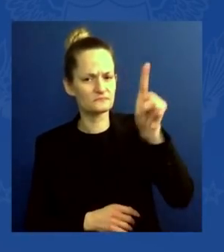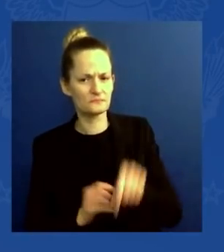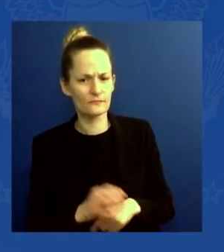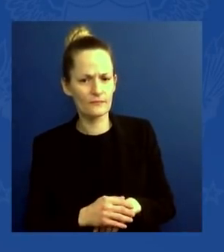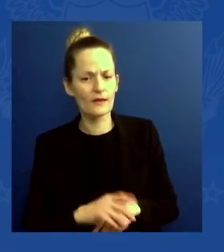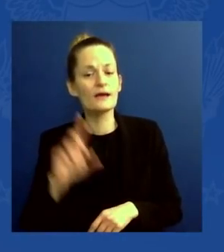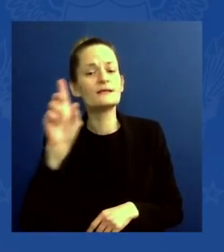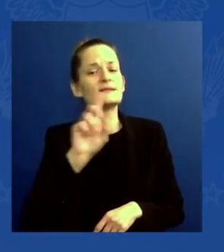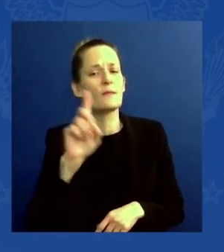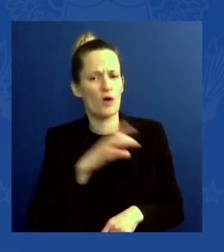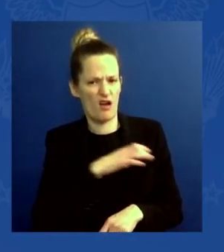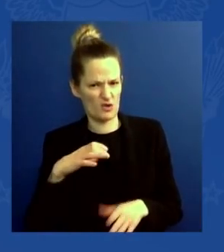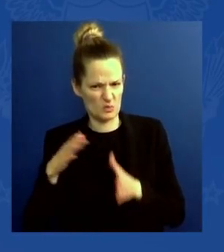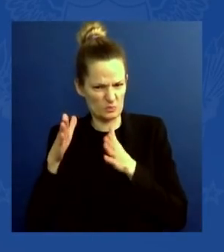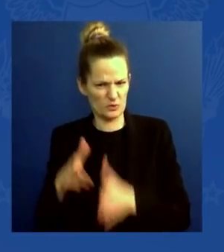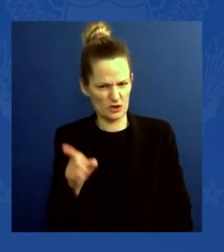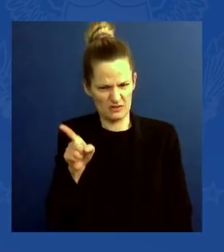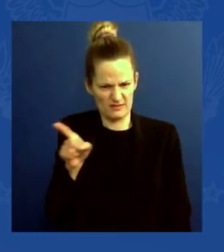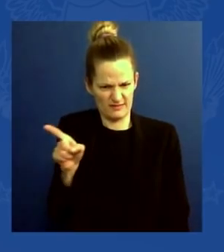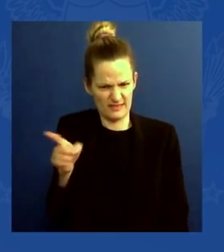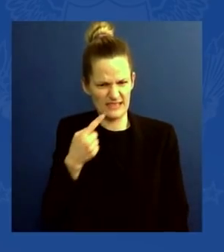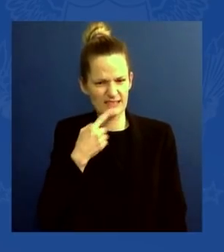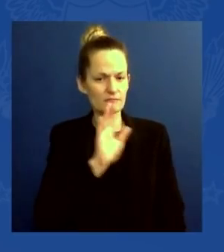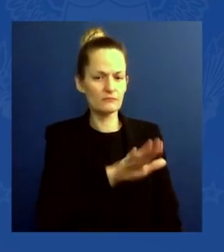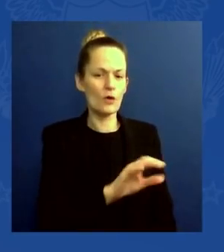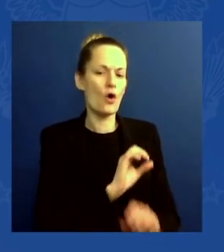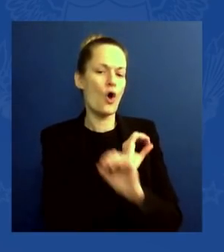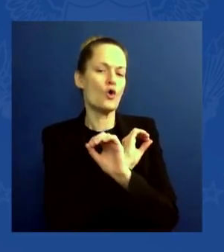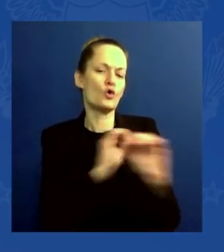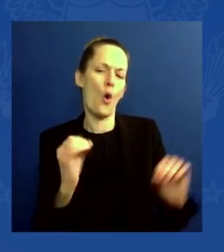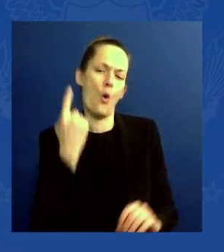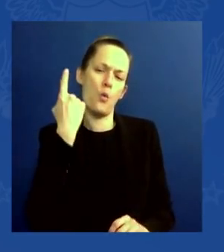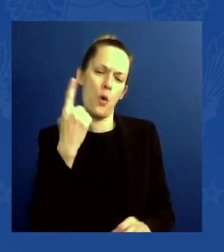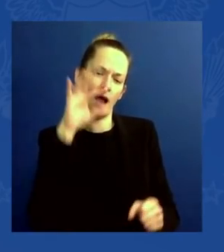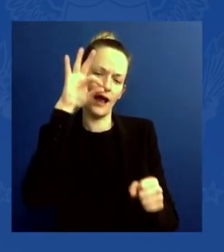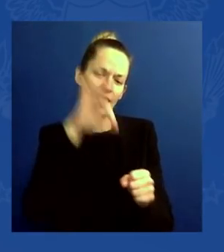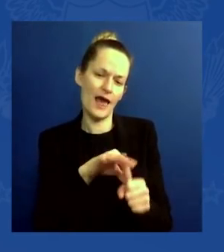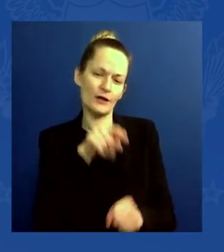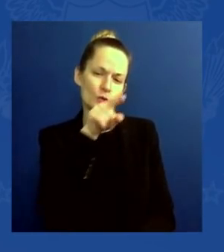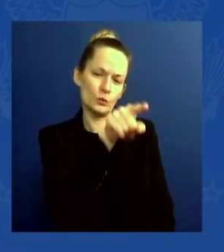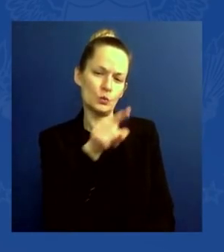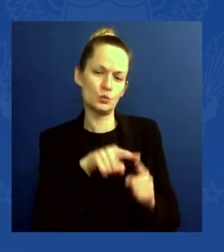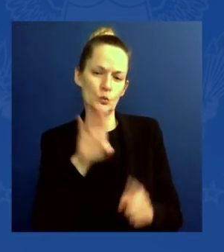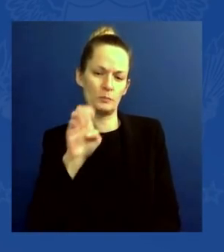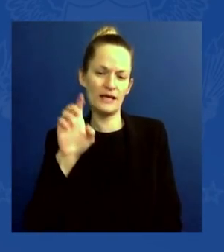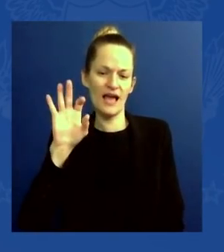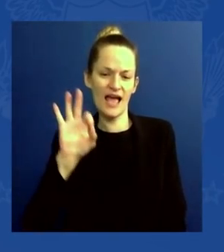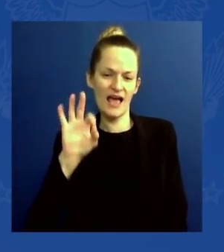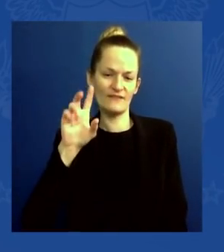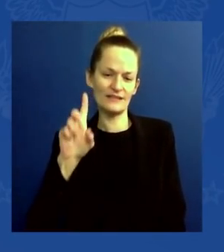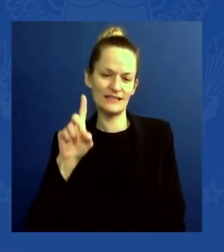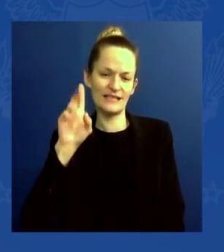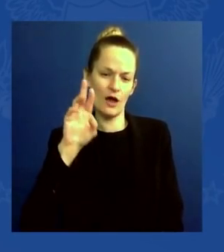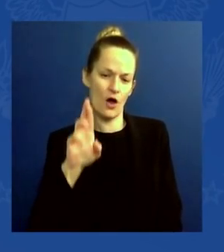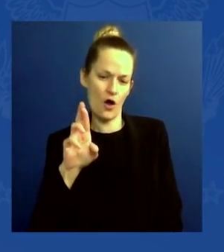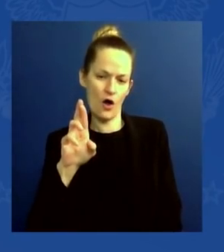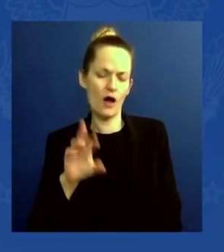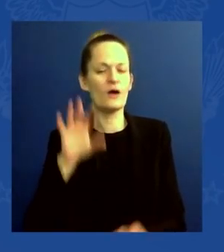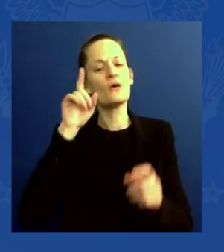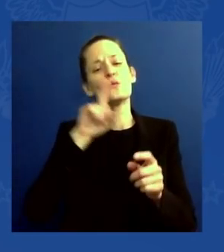They elected him to be normal and stop the chaos." How do you view your mandate after Tuesday's election losses for Democrats? And is she wrong?